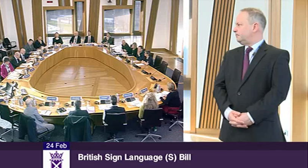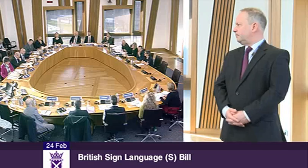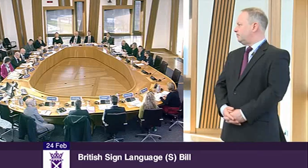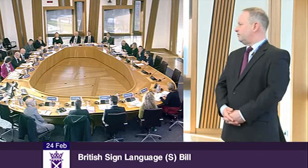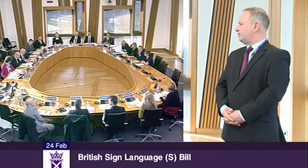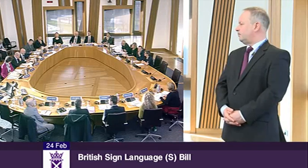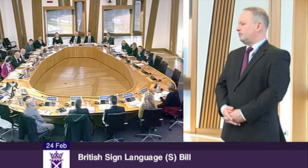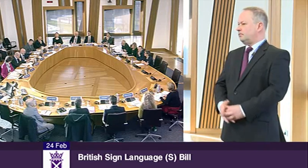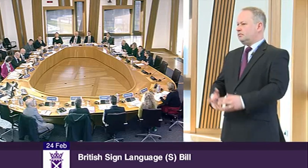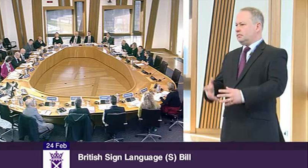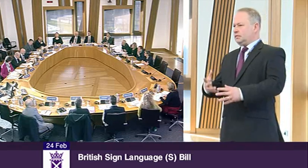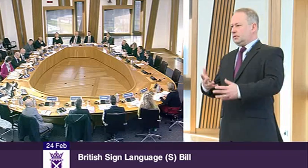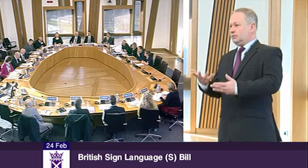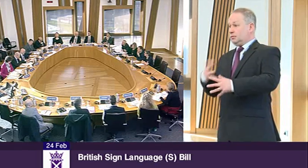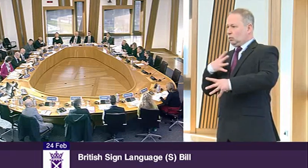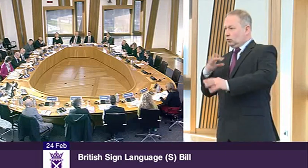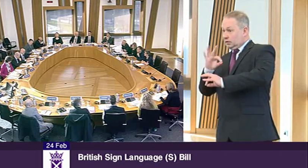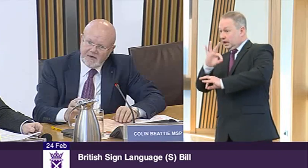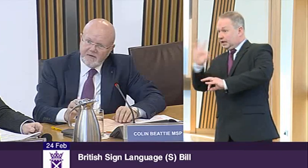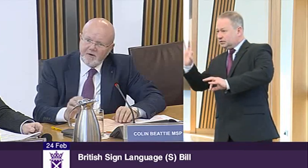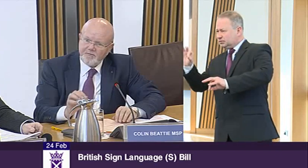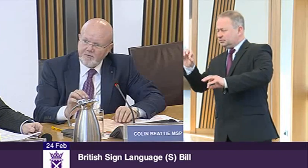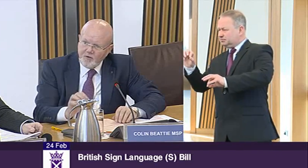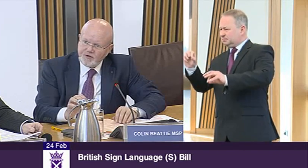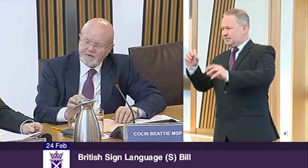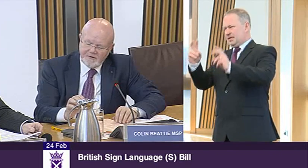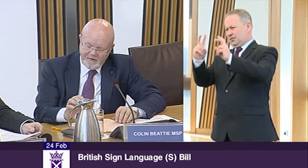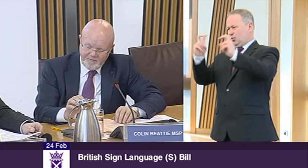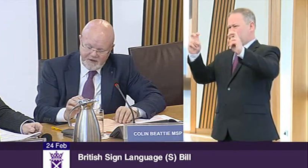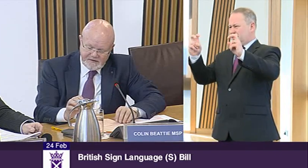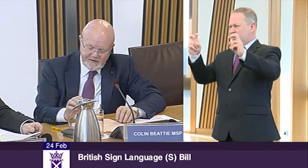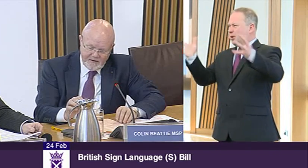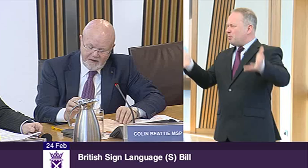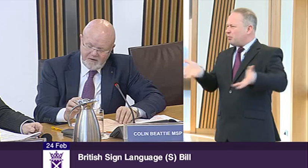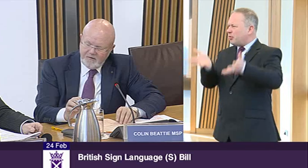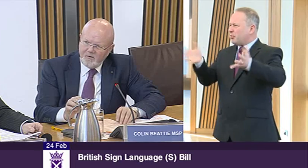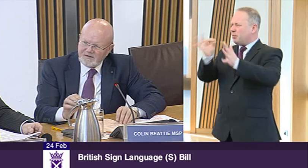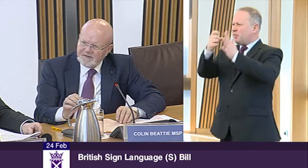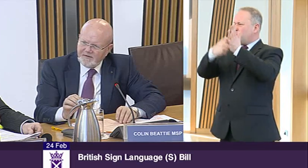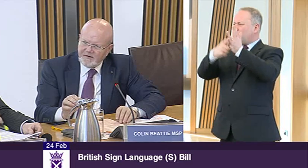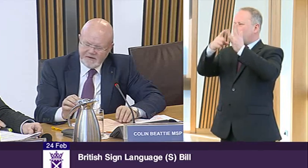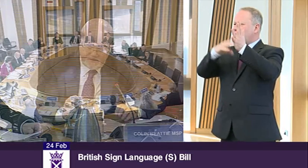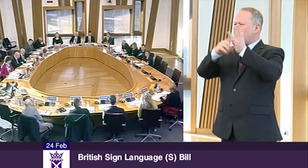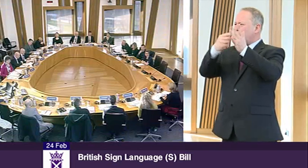Colin Beattie: What do you understand by the term “promotion of BSL”? What specific